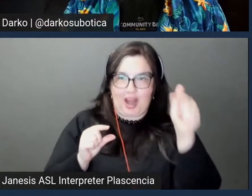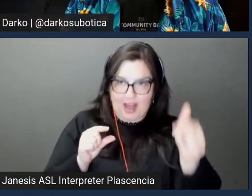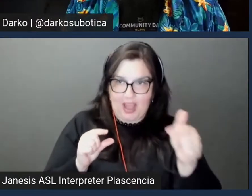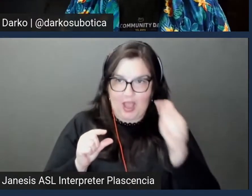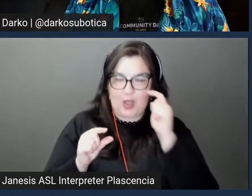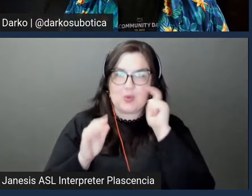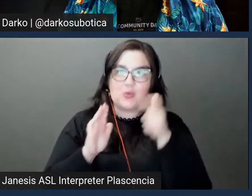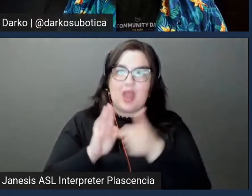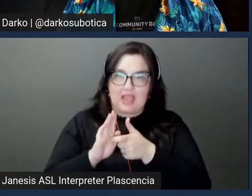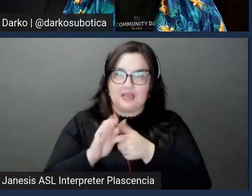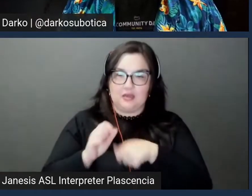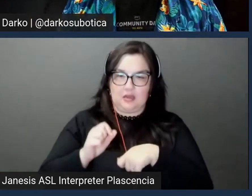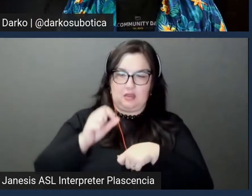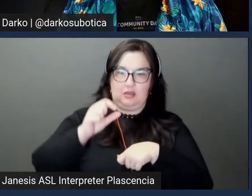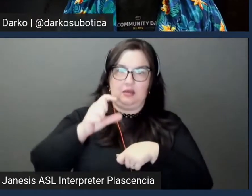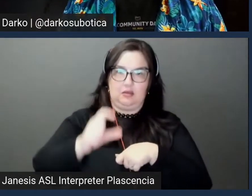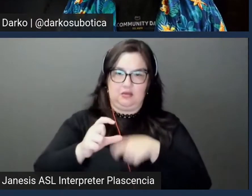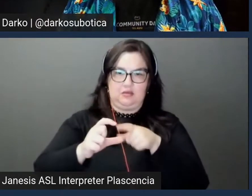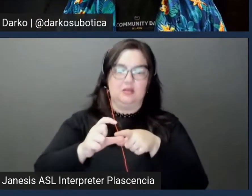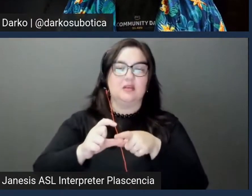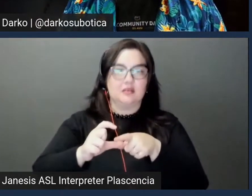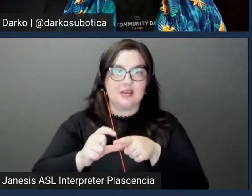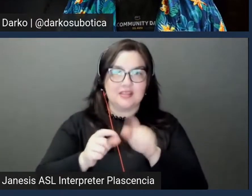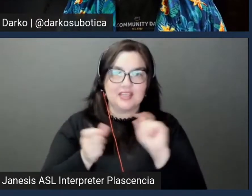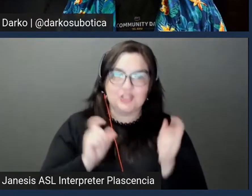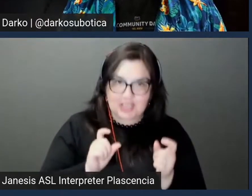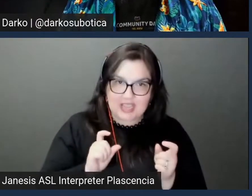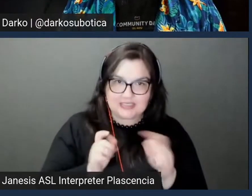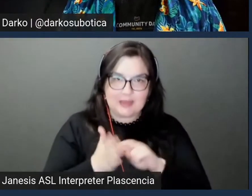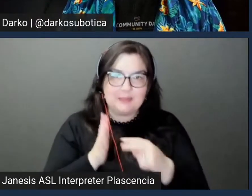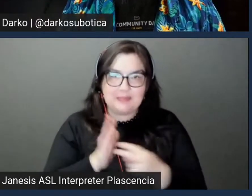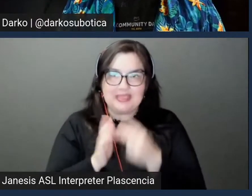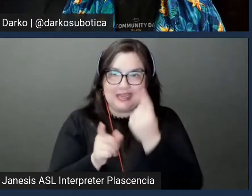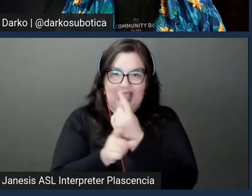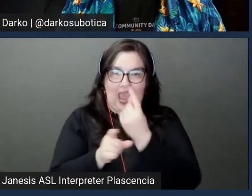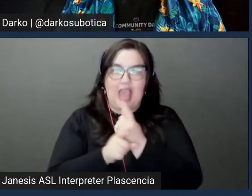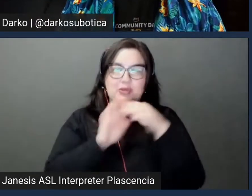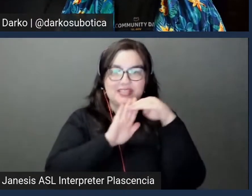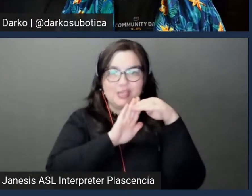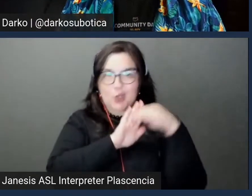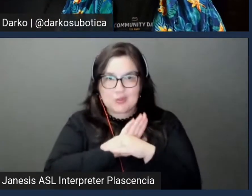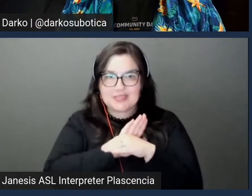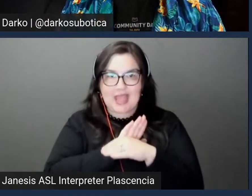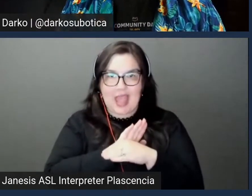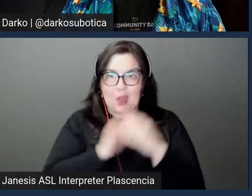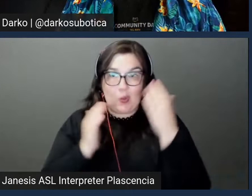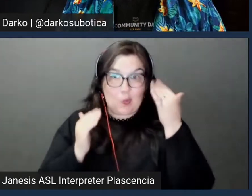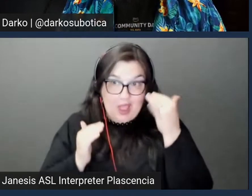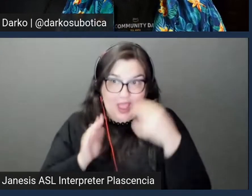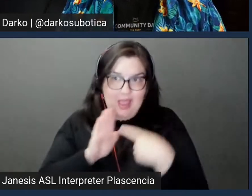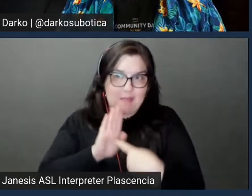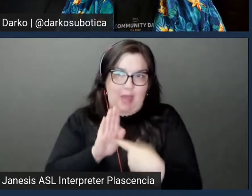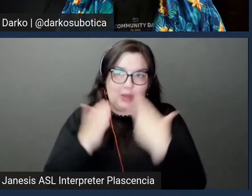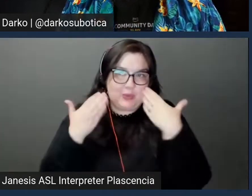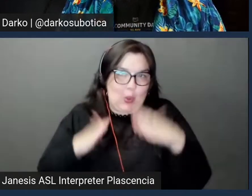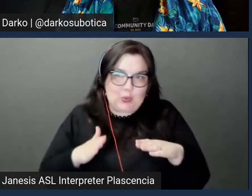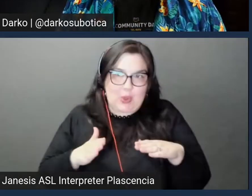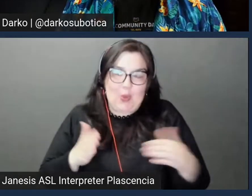but over time, the nuggets sizes have gotten bigger, so the accuracy will go down because the model doesn't know what the new chicken nugget sizes is, right?